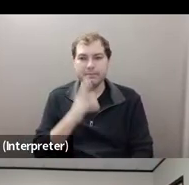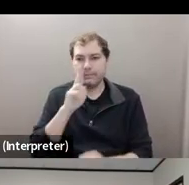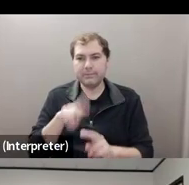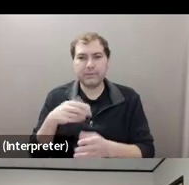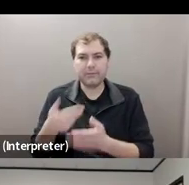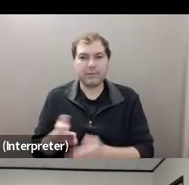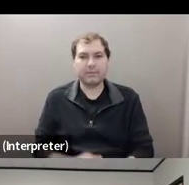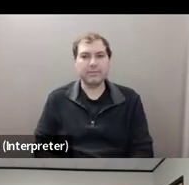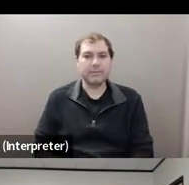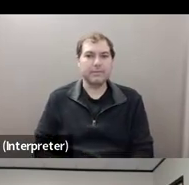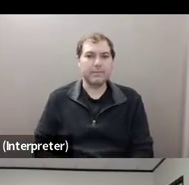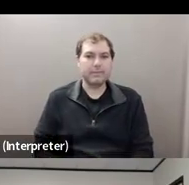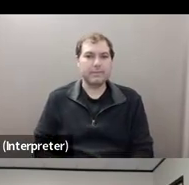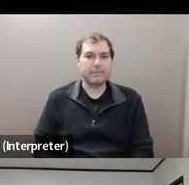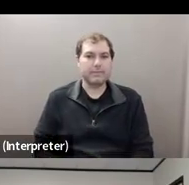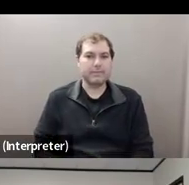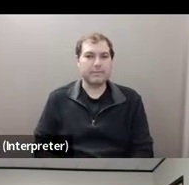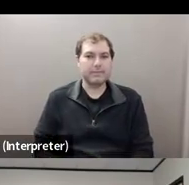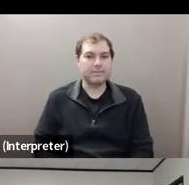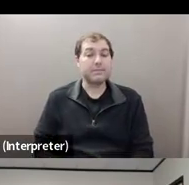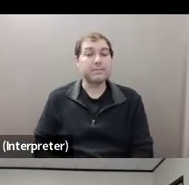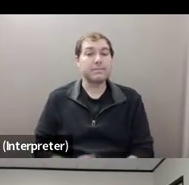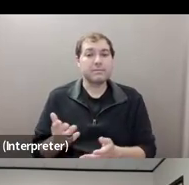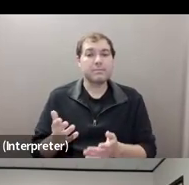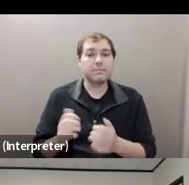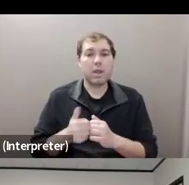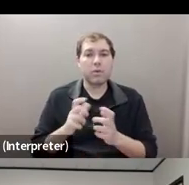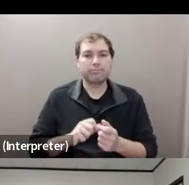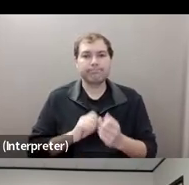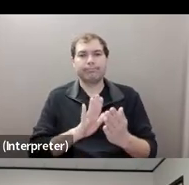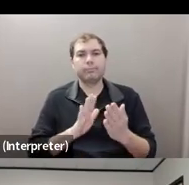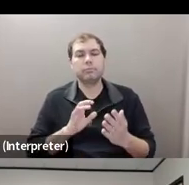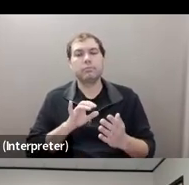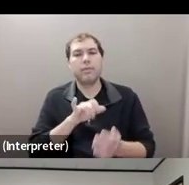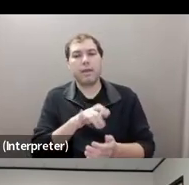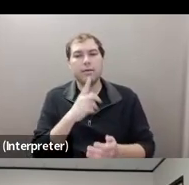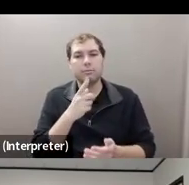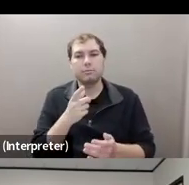Beck Levin: But Beck Levin: the way that we combat that is Beck Levin: simply by